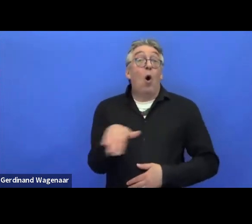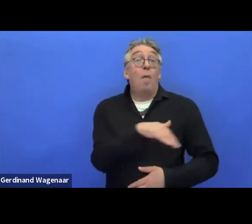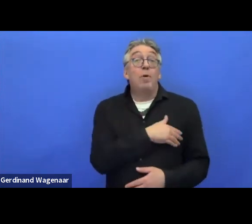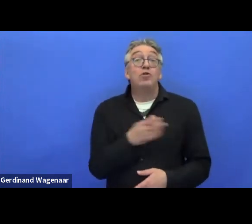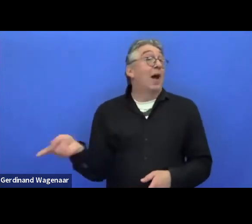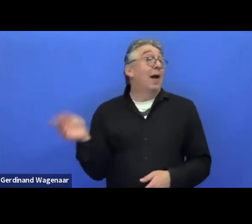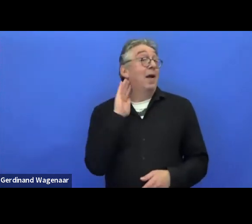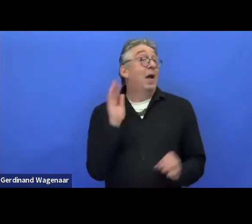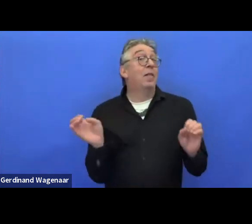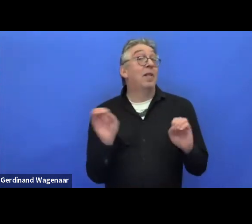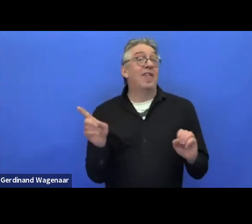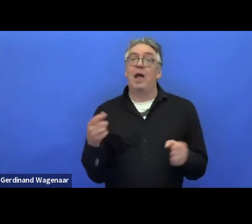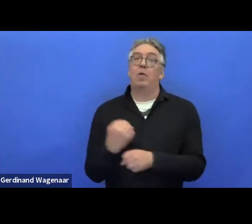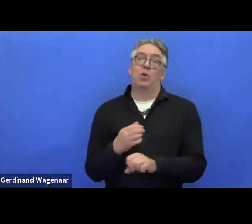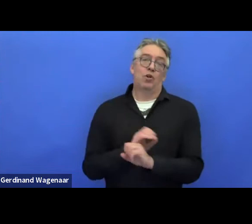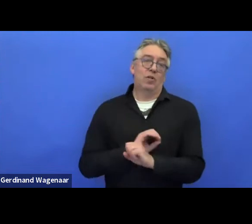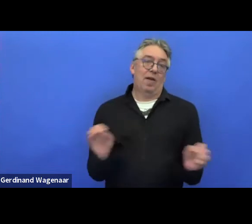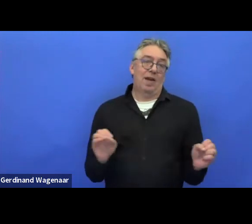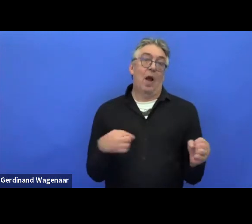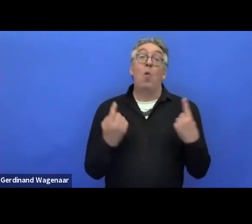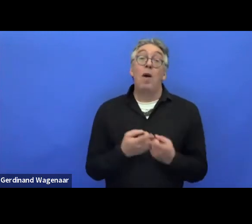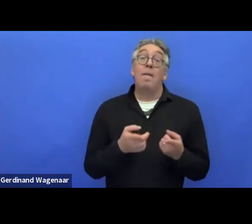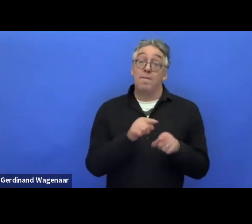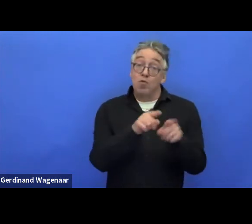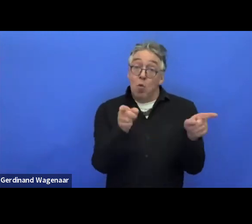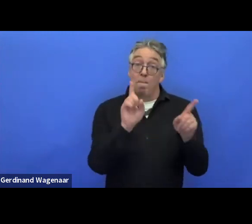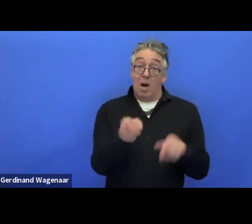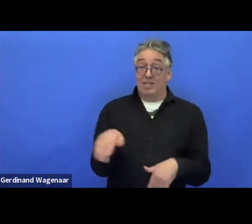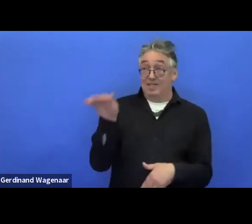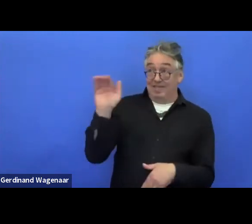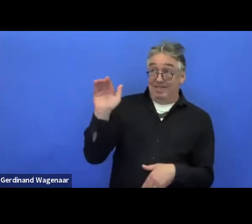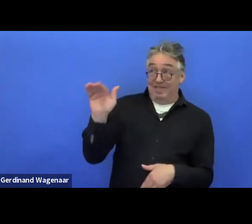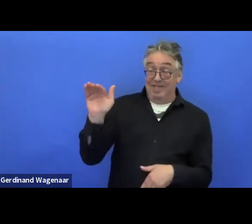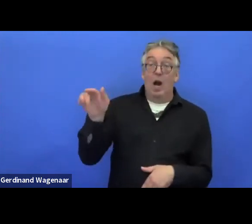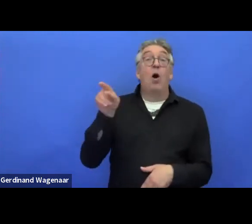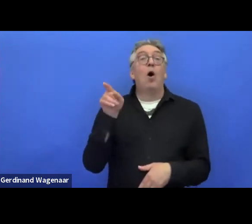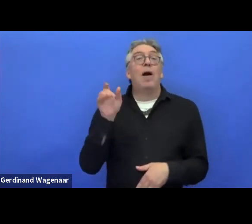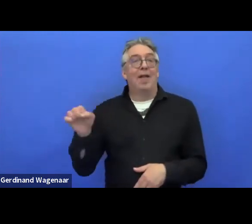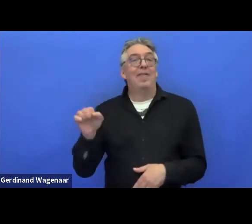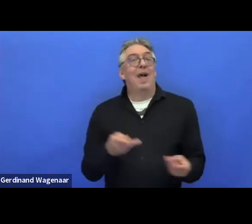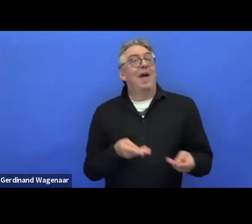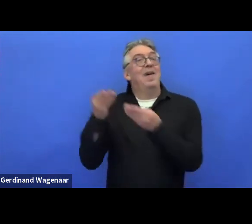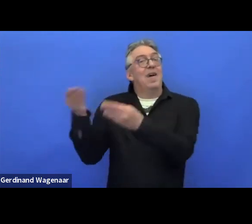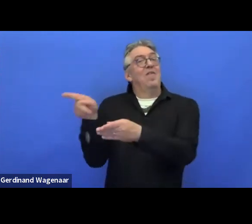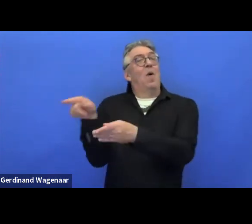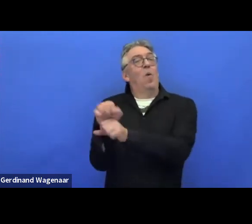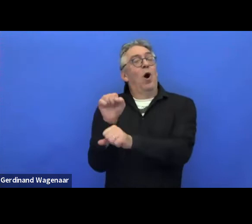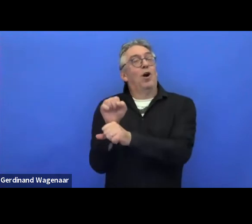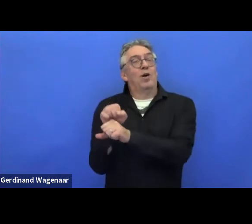for them to be able to do their work and monitoring the CRPD Our hope is that the work of the Ombudsman becomes